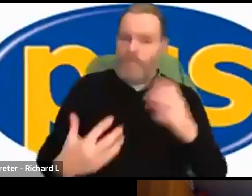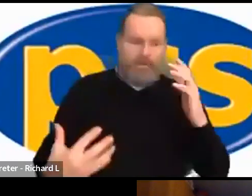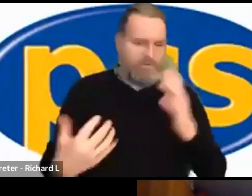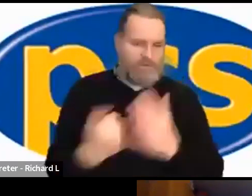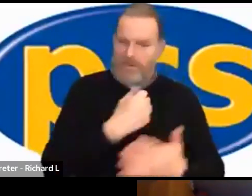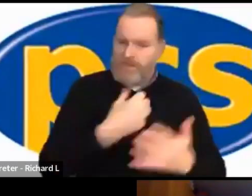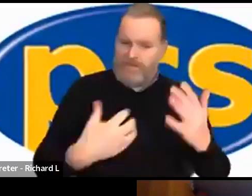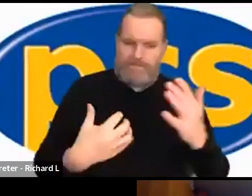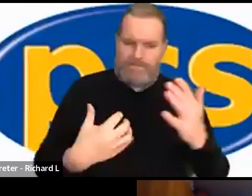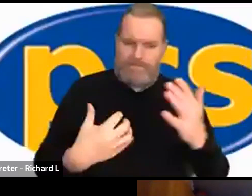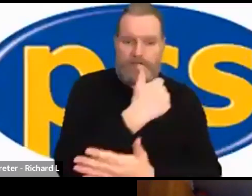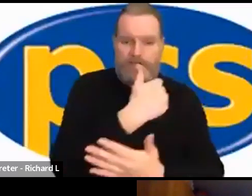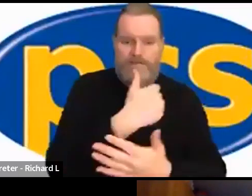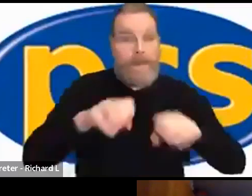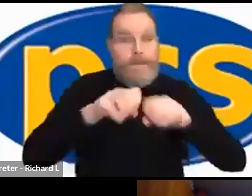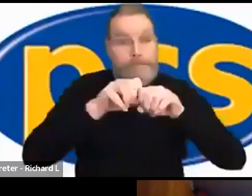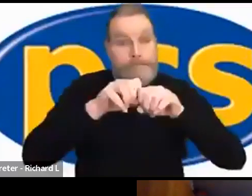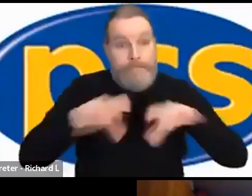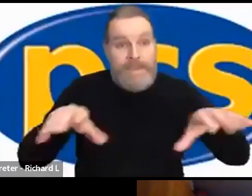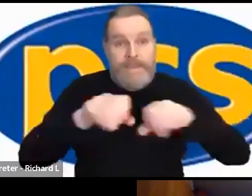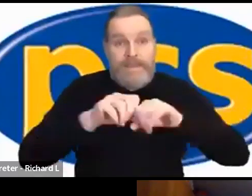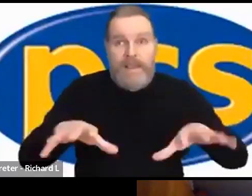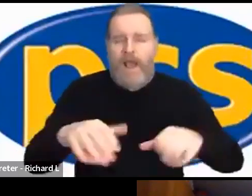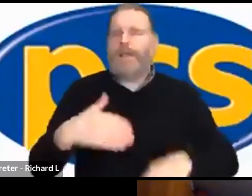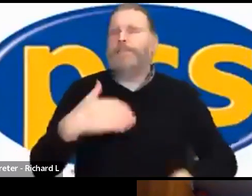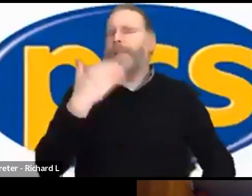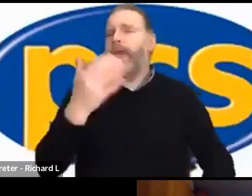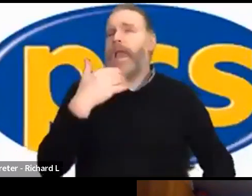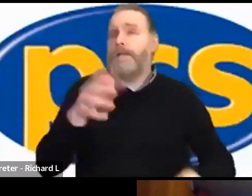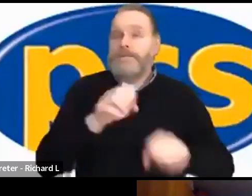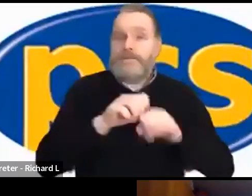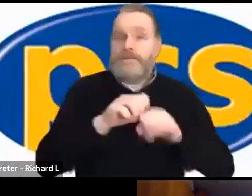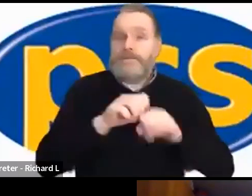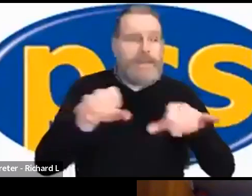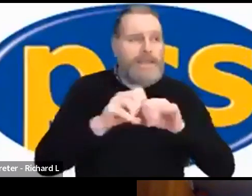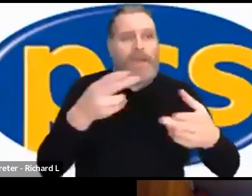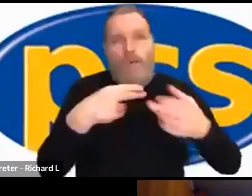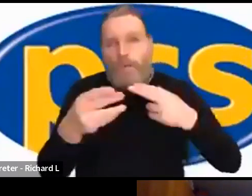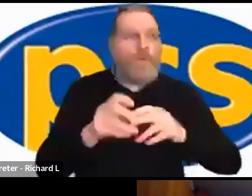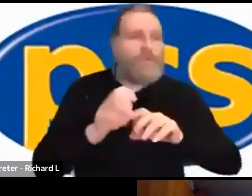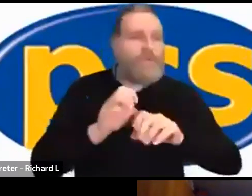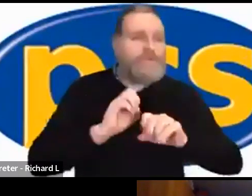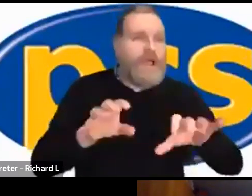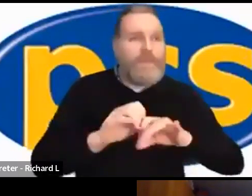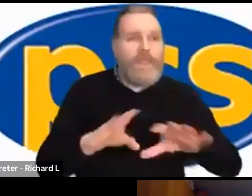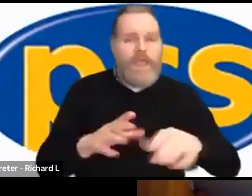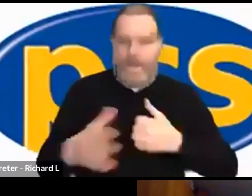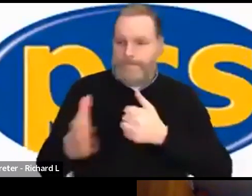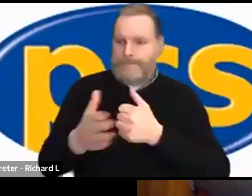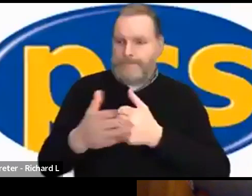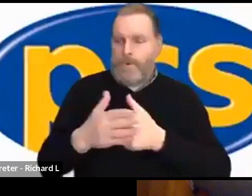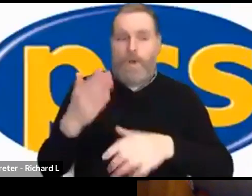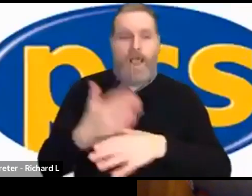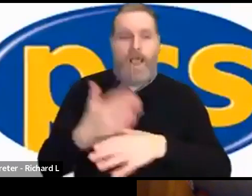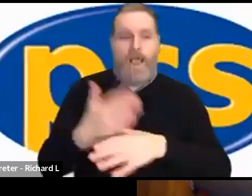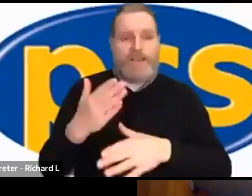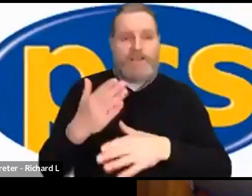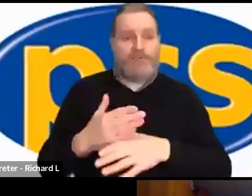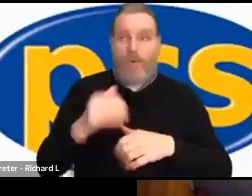We've taken taken action that has given us more media coverage , and at , and at any other time in the Union's history, more of that action will come , and it will